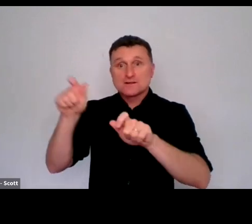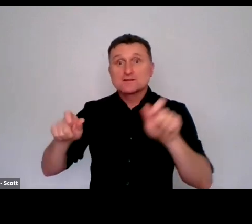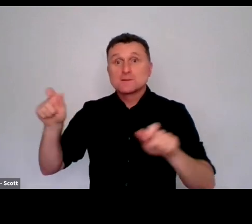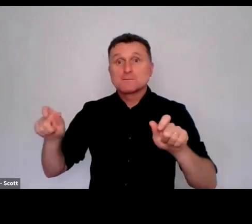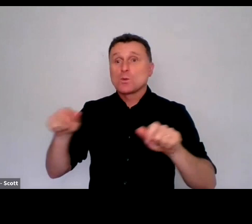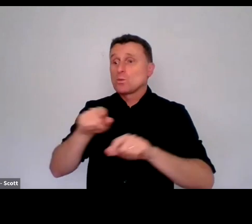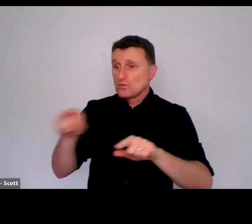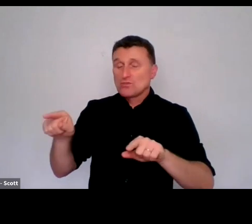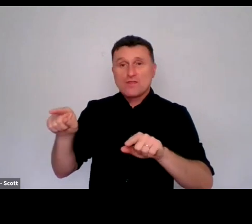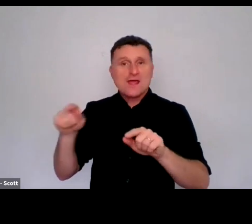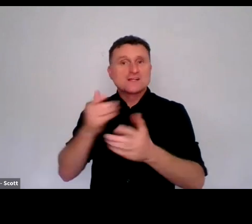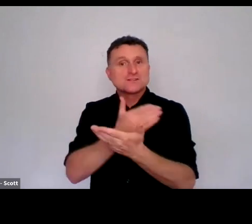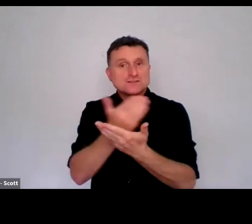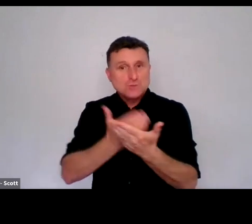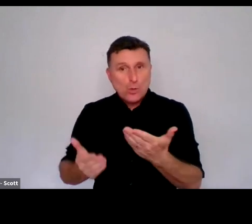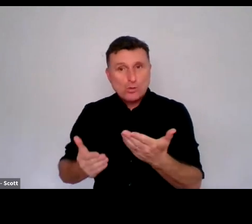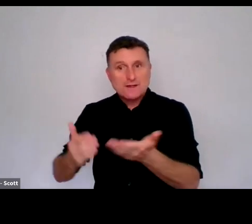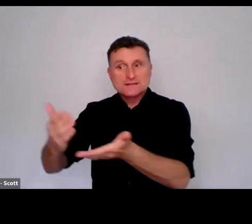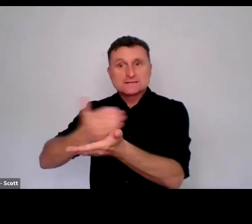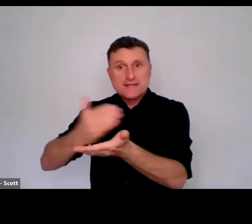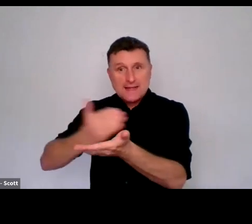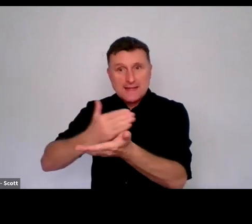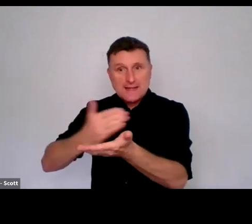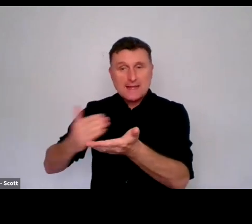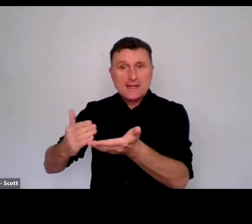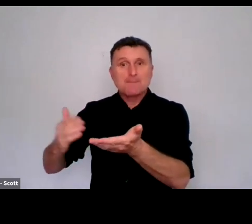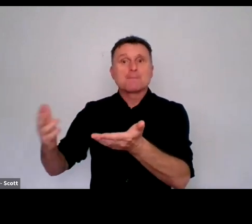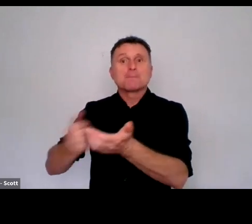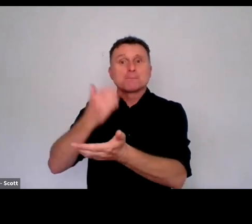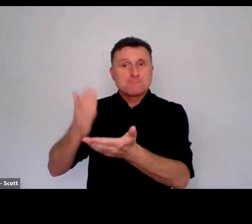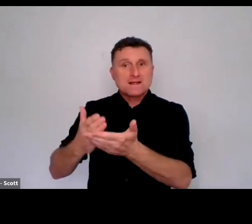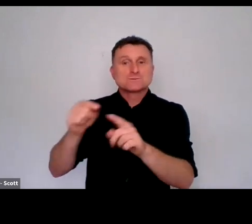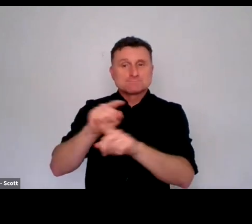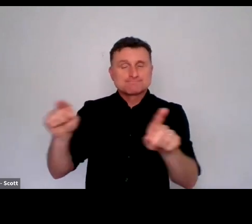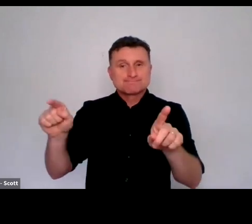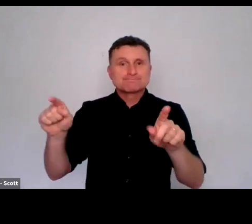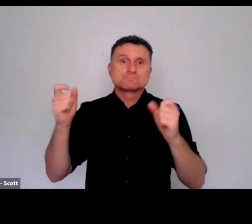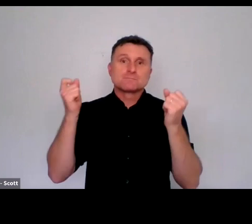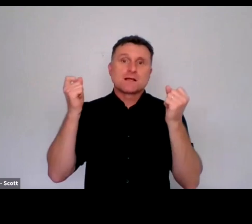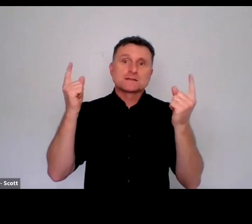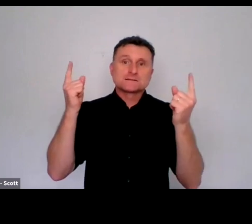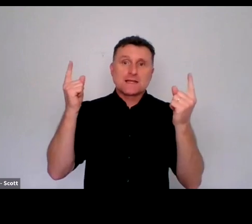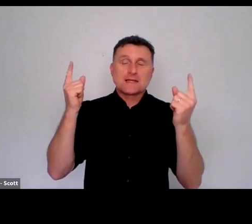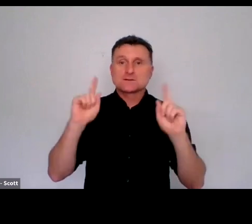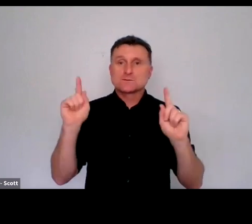We have to make sure that we get ahead of those recommendations and really think about what we need to do